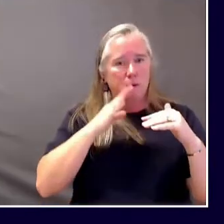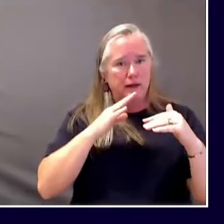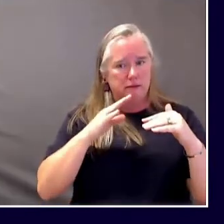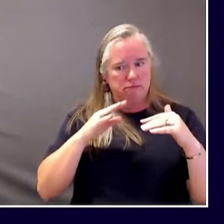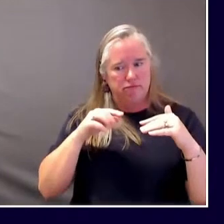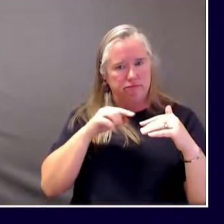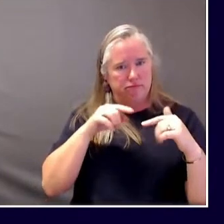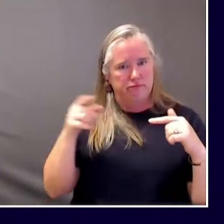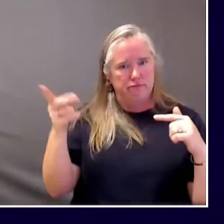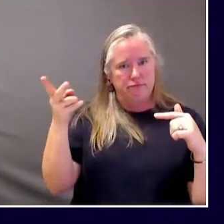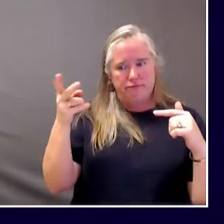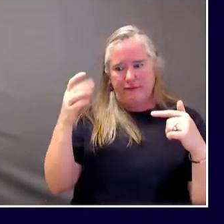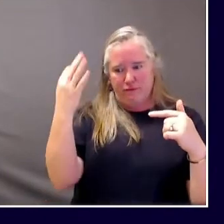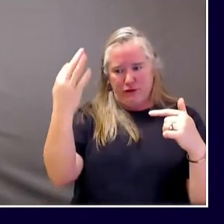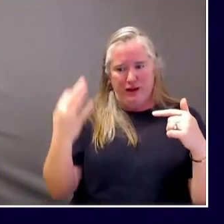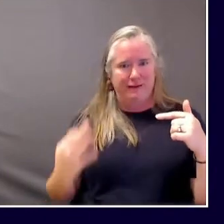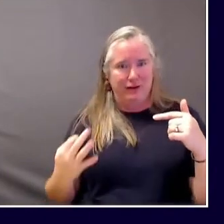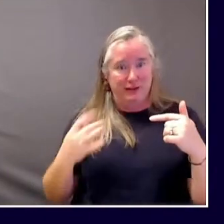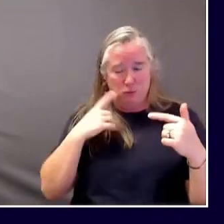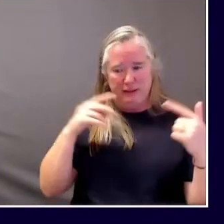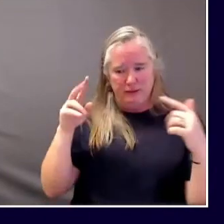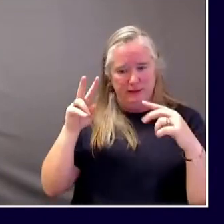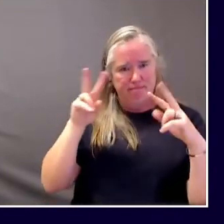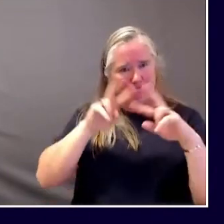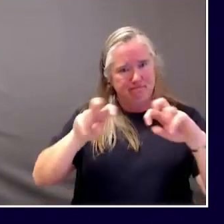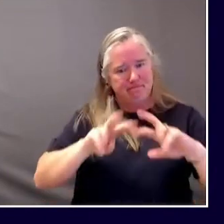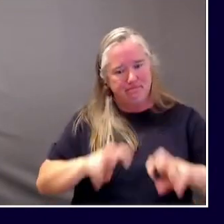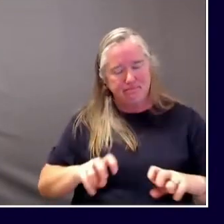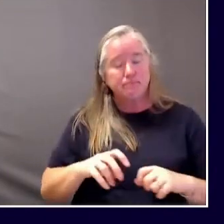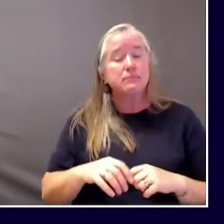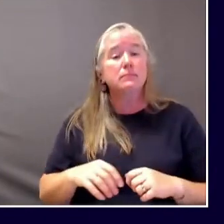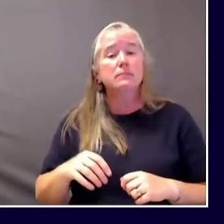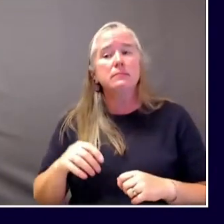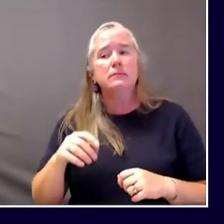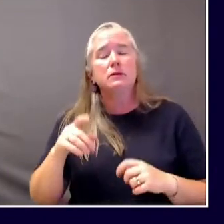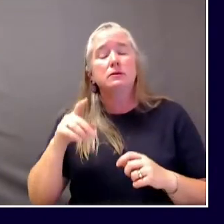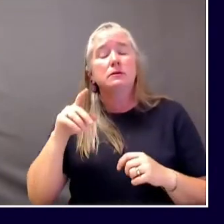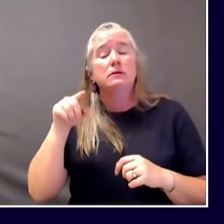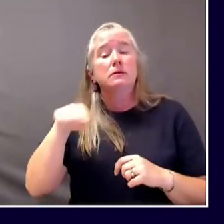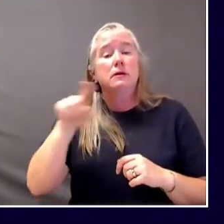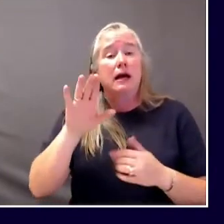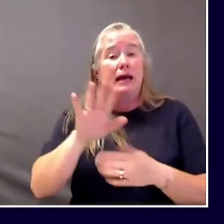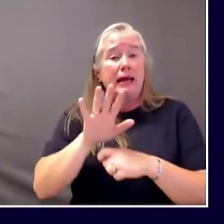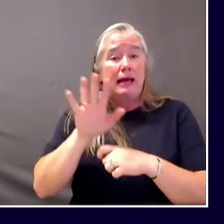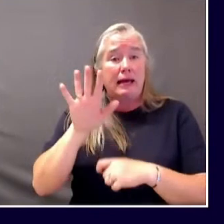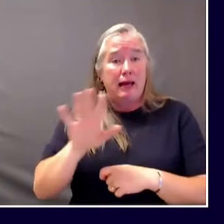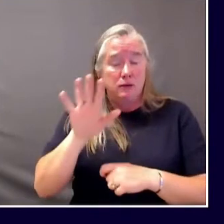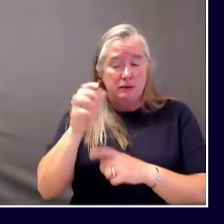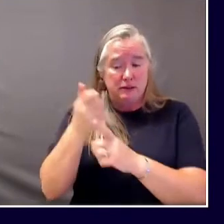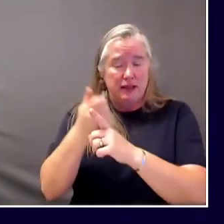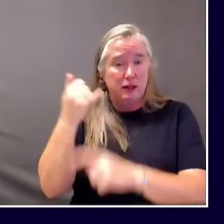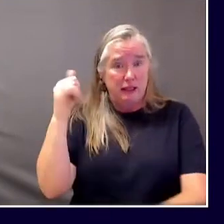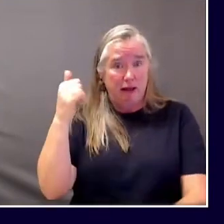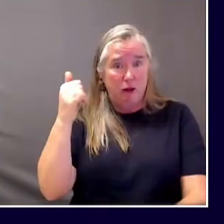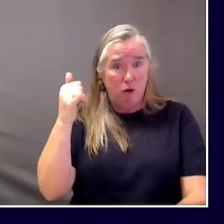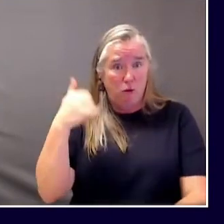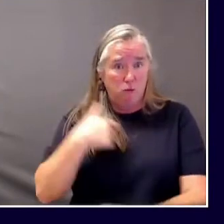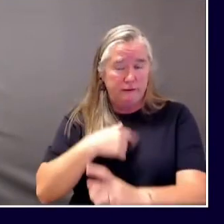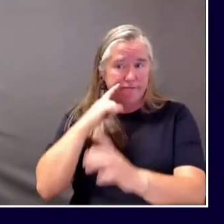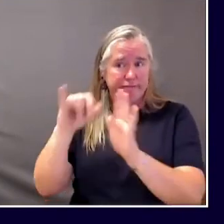you say that in areas or counties that are yellow